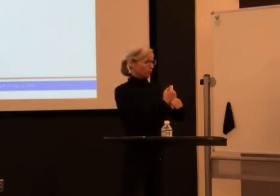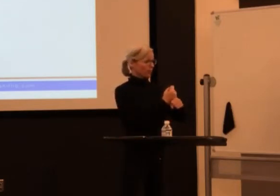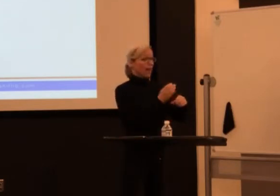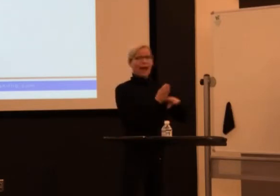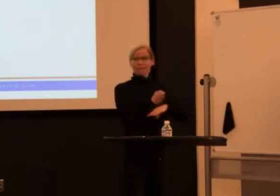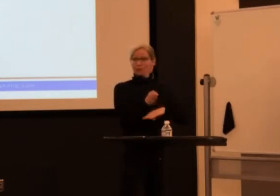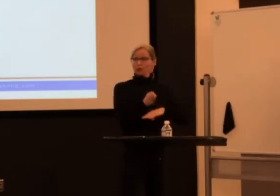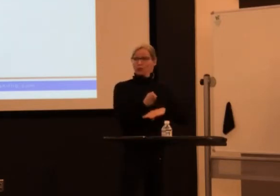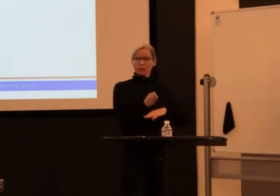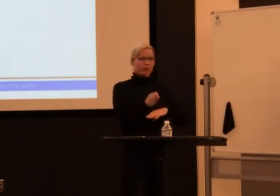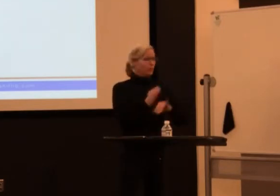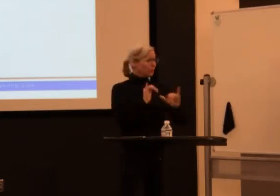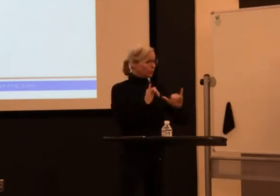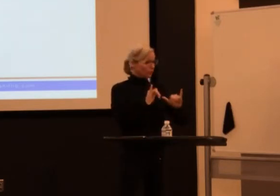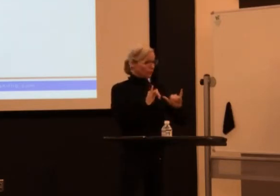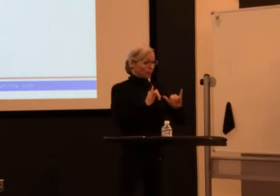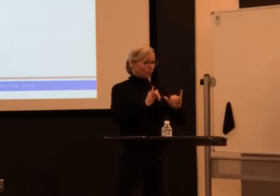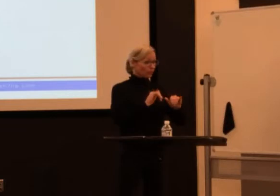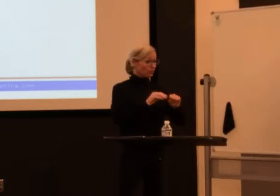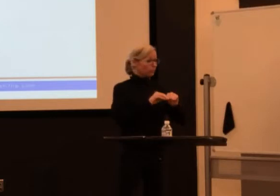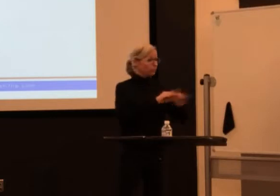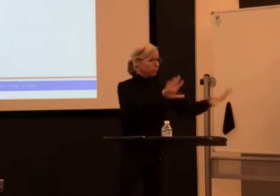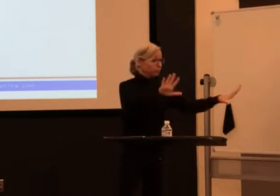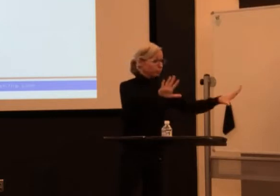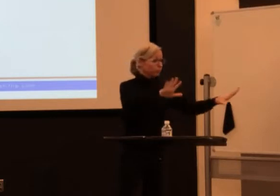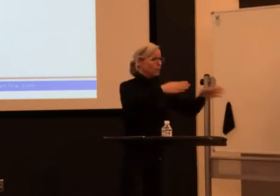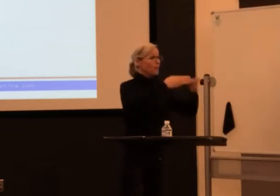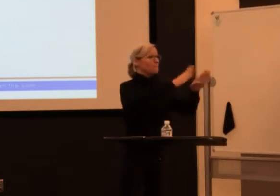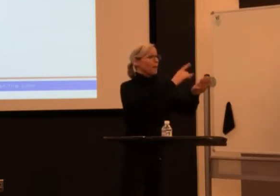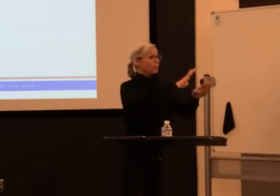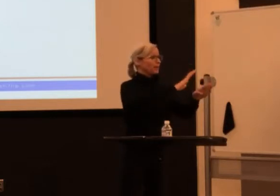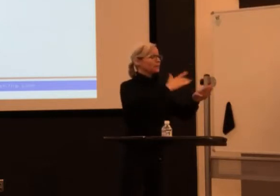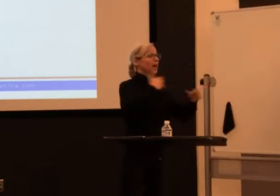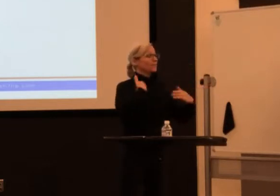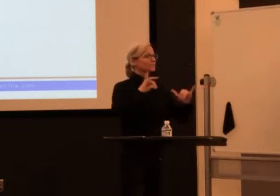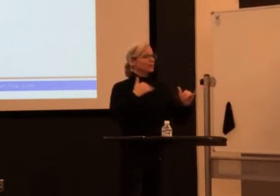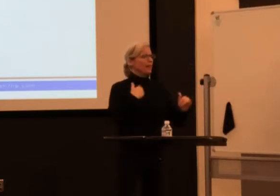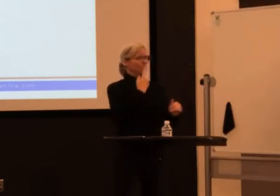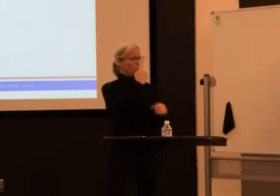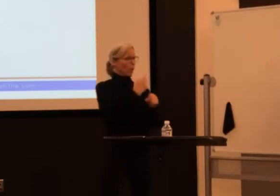information about your invention publicly available in which to file a patent.